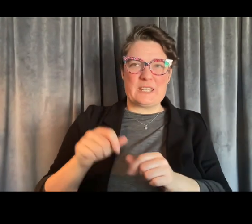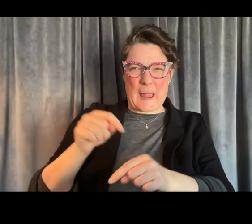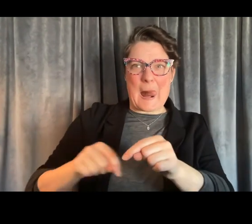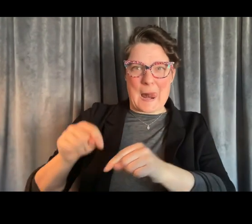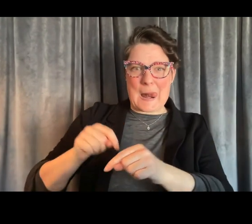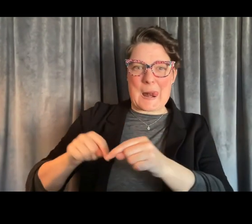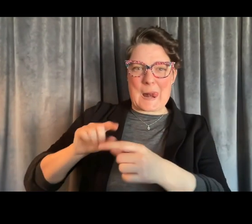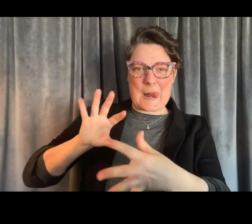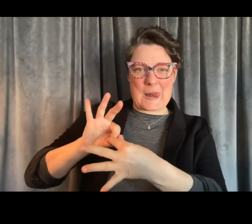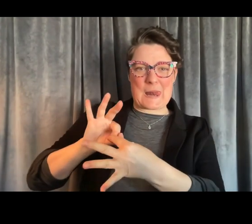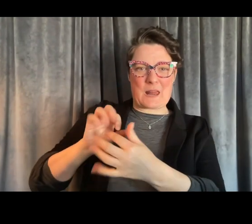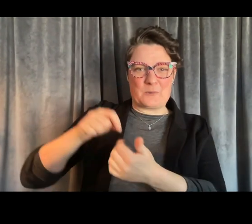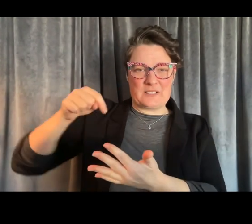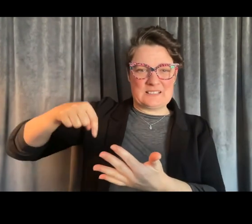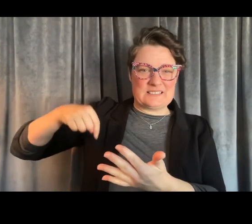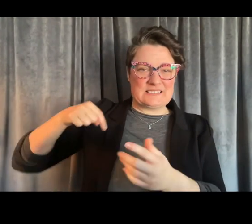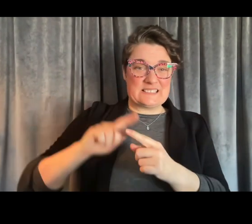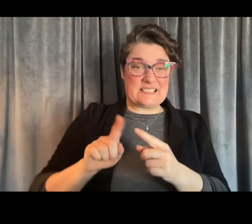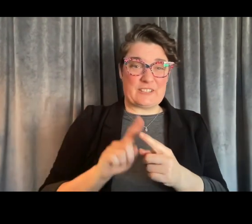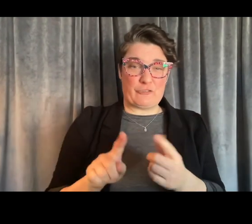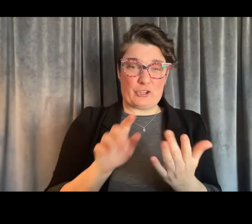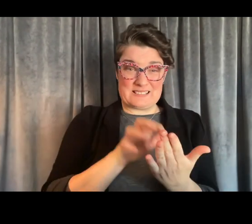texts, which do feel very special to me.